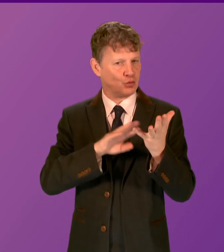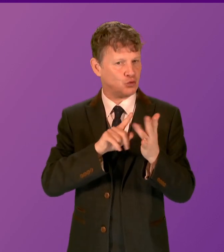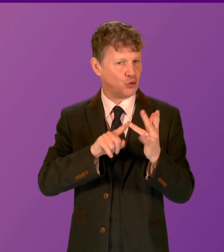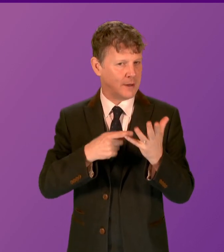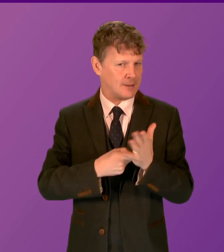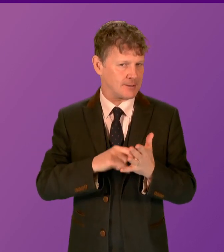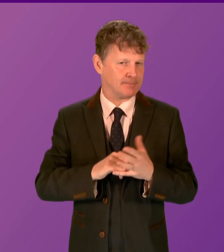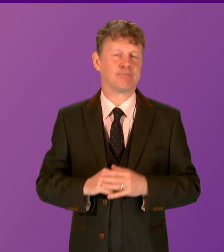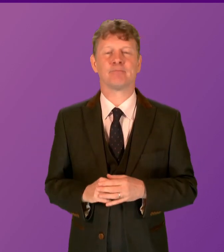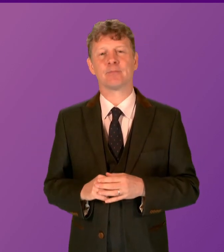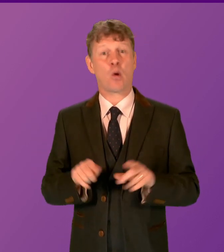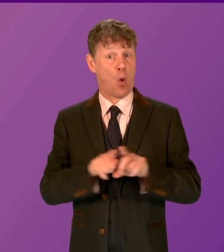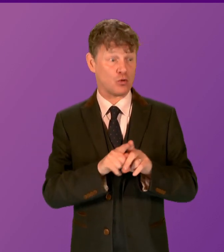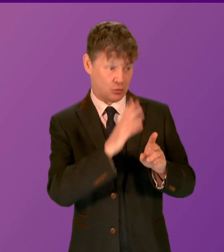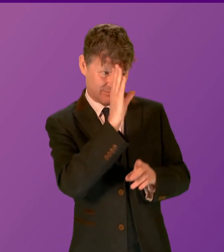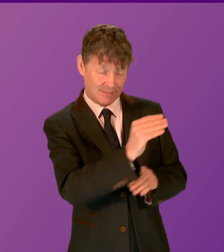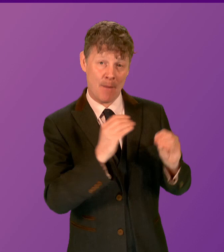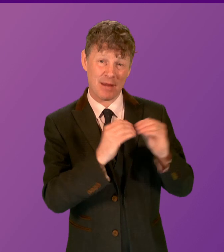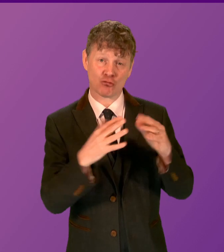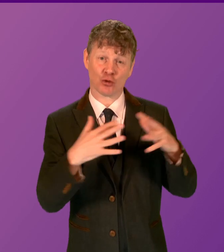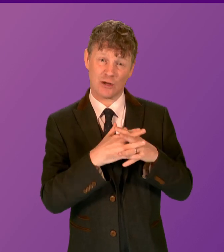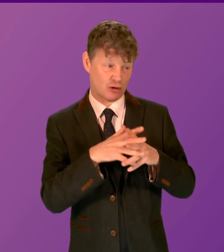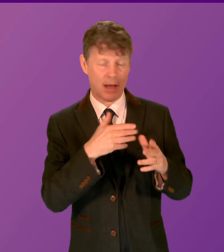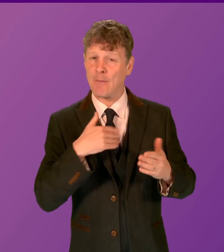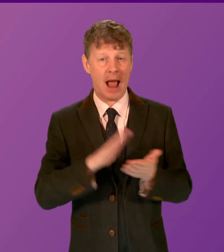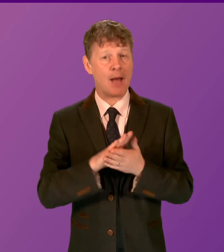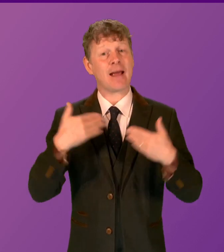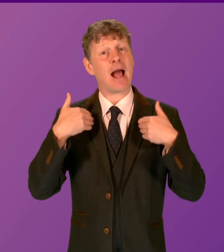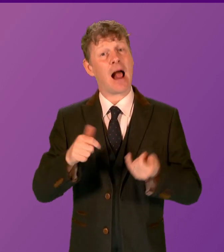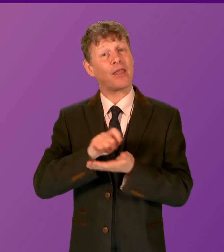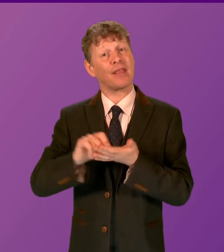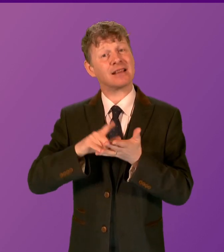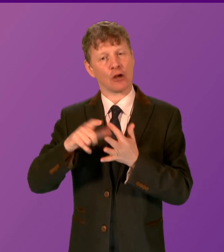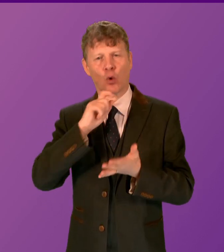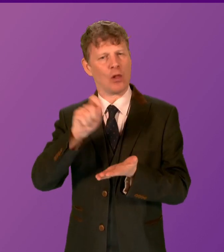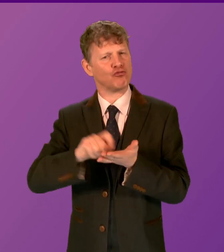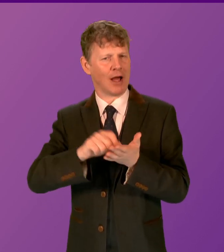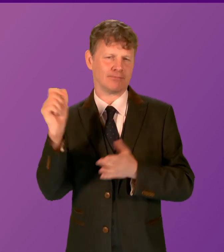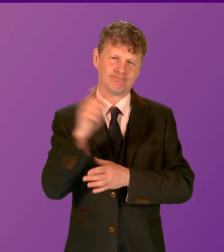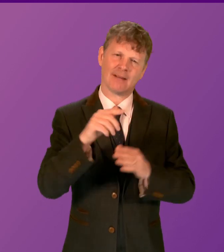I am more than happy for the Cabinet Secretary for NHS Recovery, Health and Social Care to